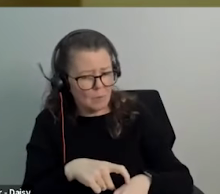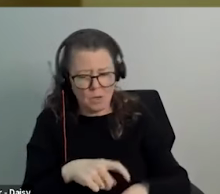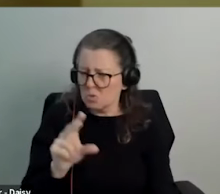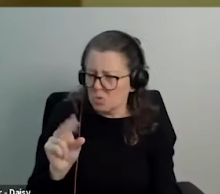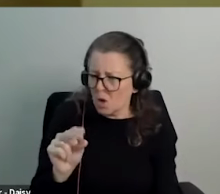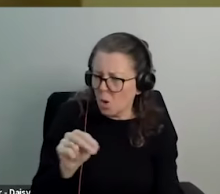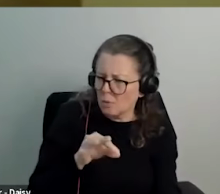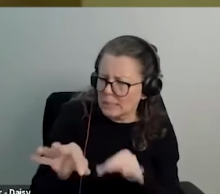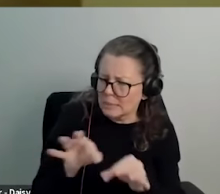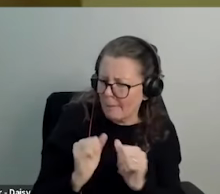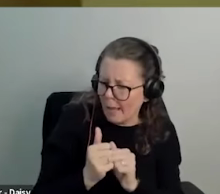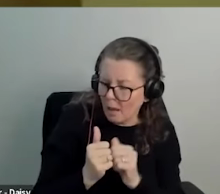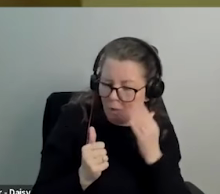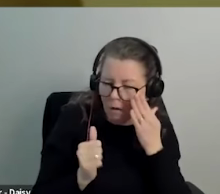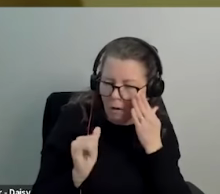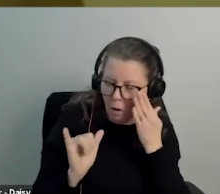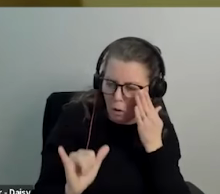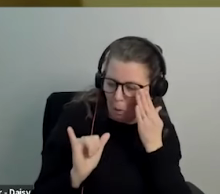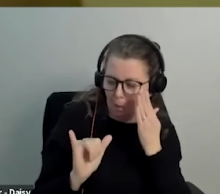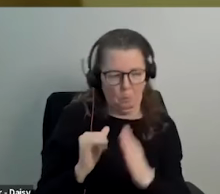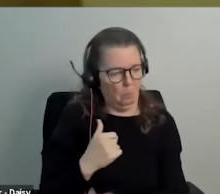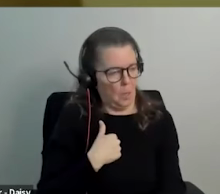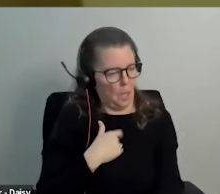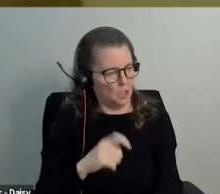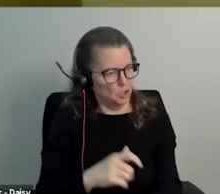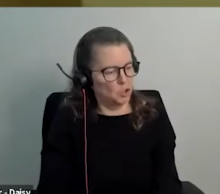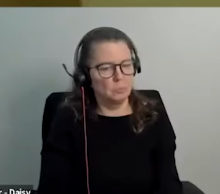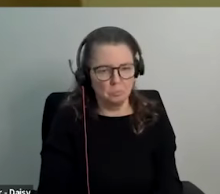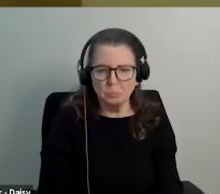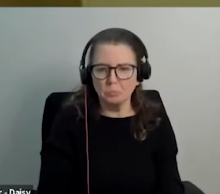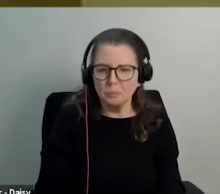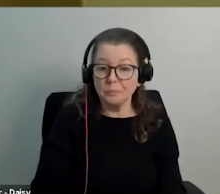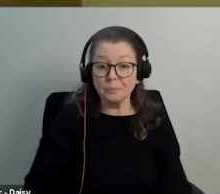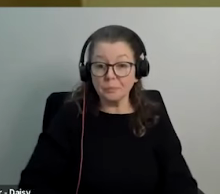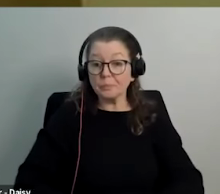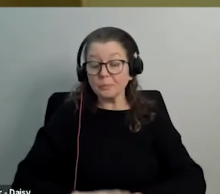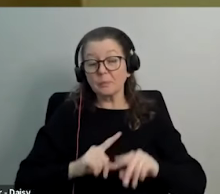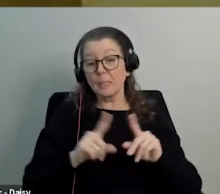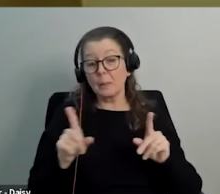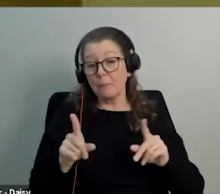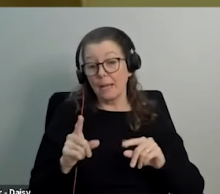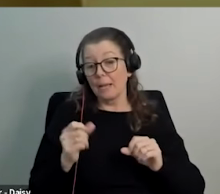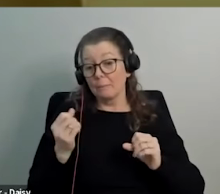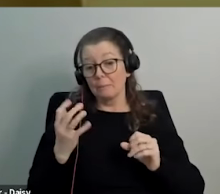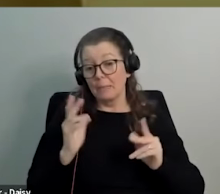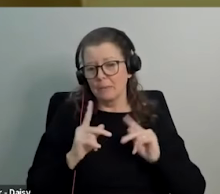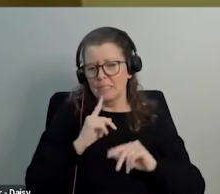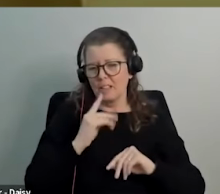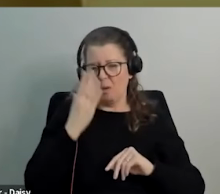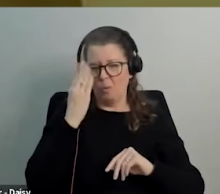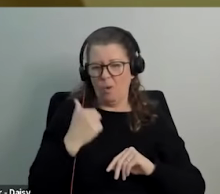So it is interesting. There are people who will come out, that's a very fair point that will be like, "Why should I care about accessibility?